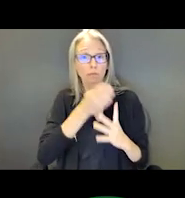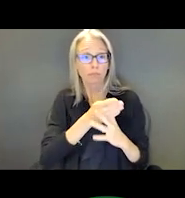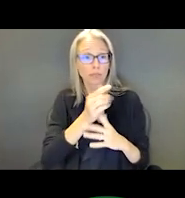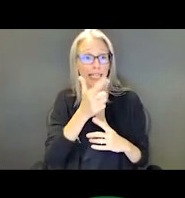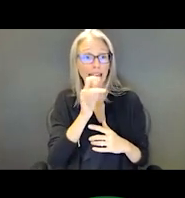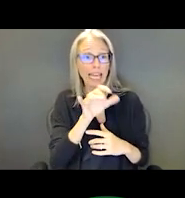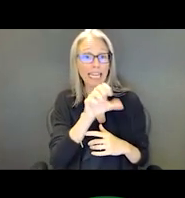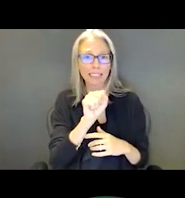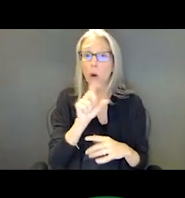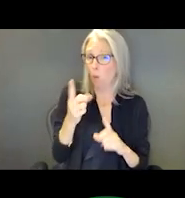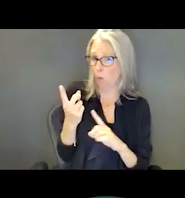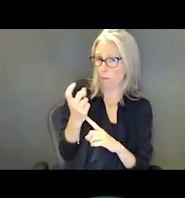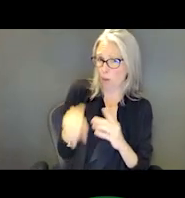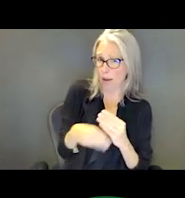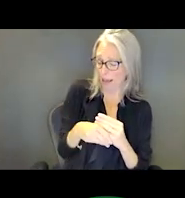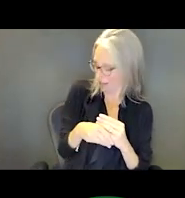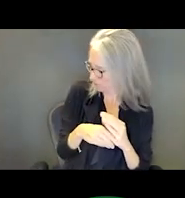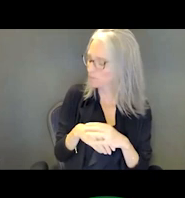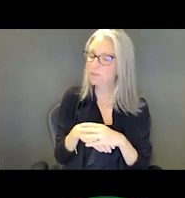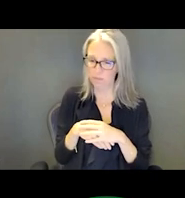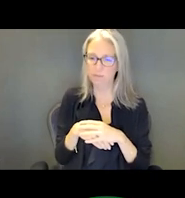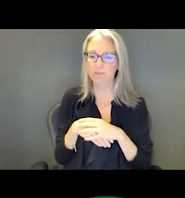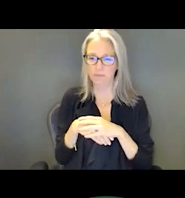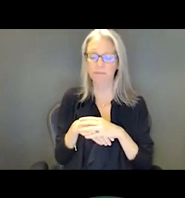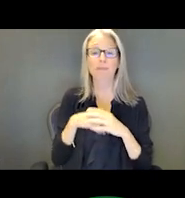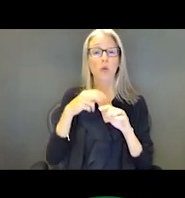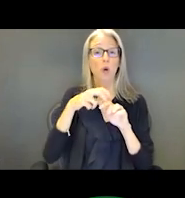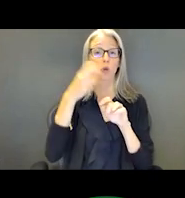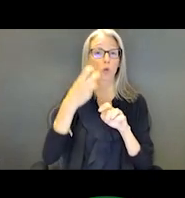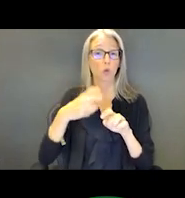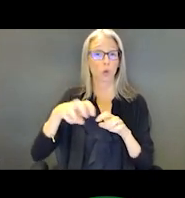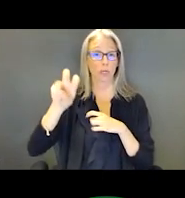vitamin N and then marketing is called vitamin N and that's vitamin Nature.